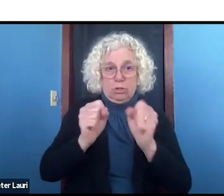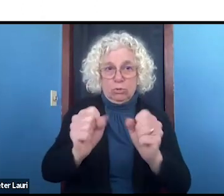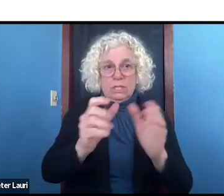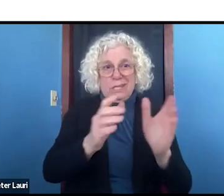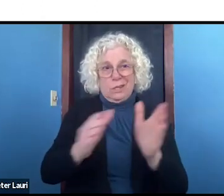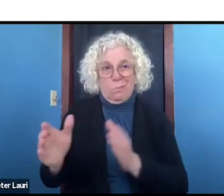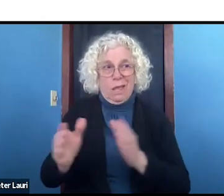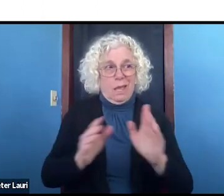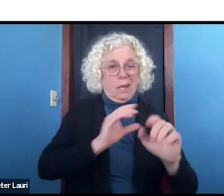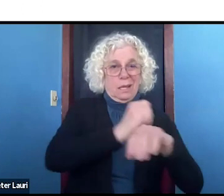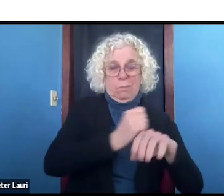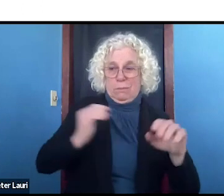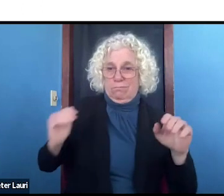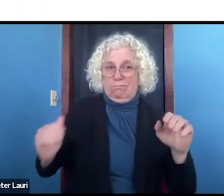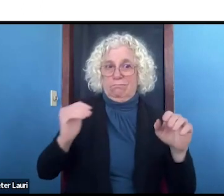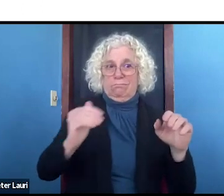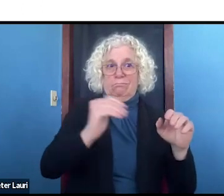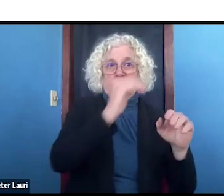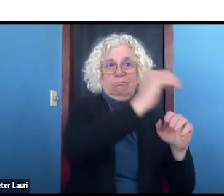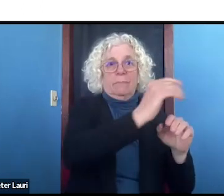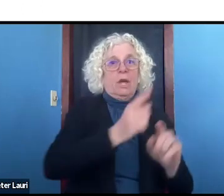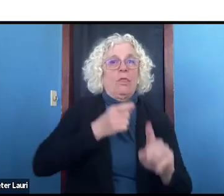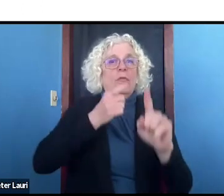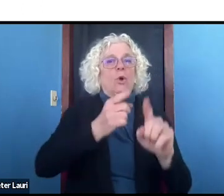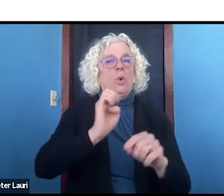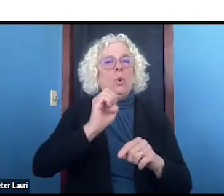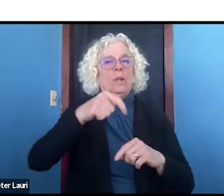It is done with a focus on equity and a focus on supporting